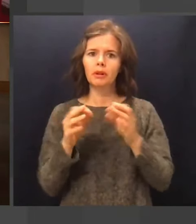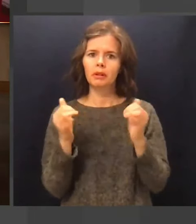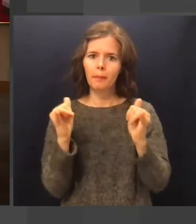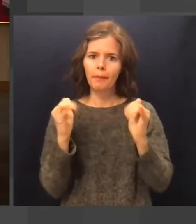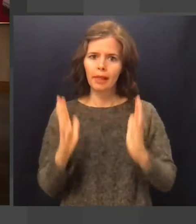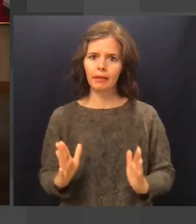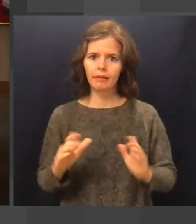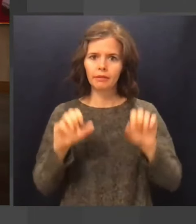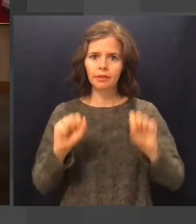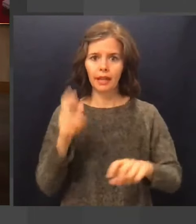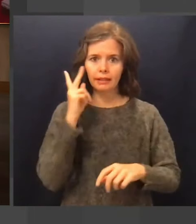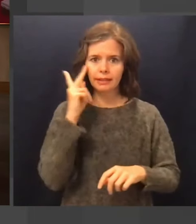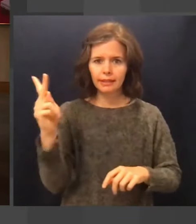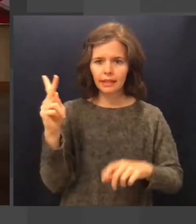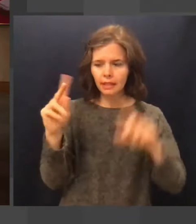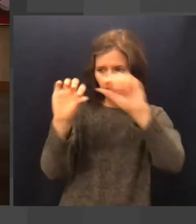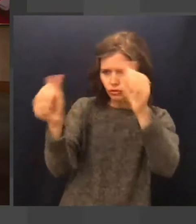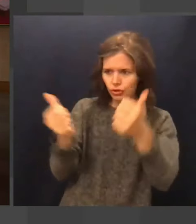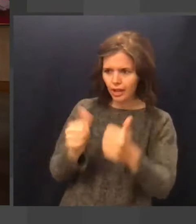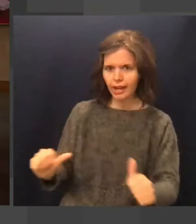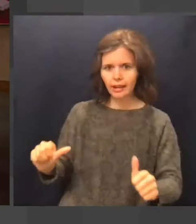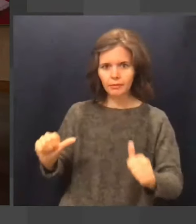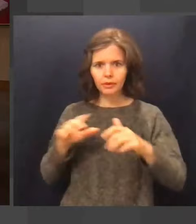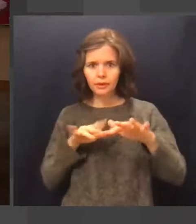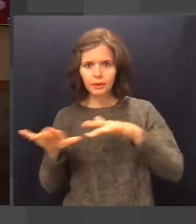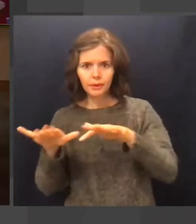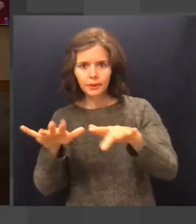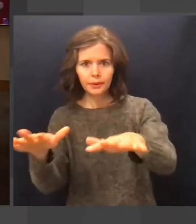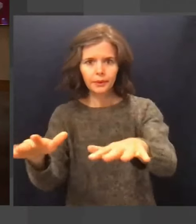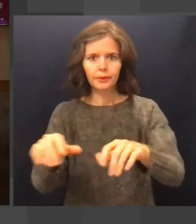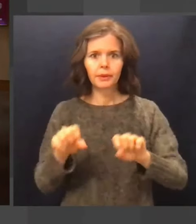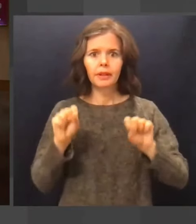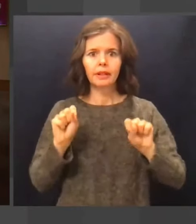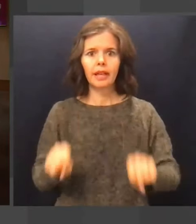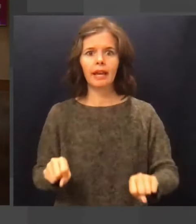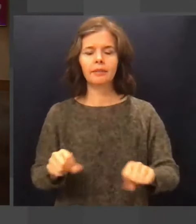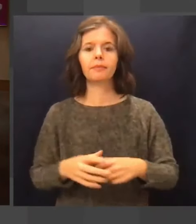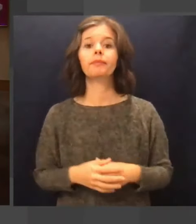AND WE WANTED TO MAKE SURE THE PLAYERS CAN SEE THE SHAPES OF